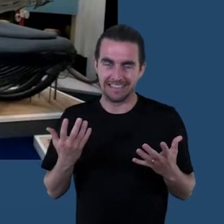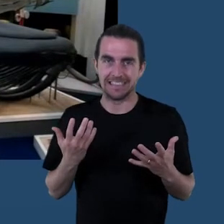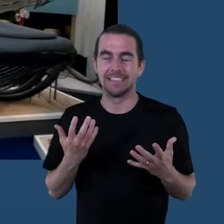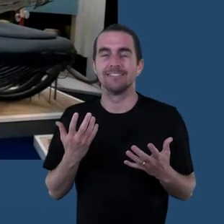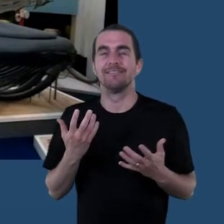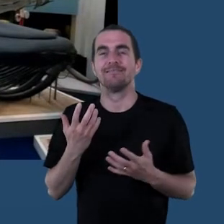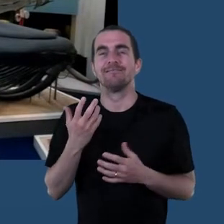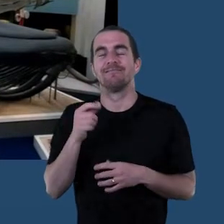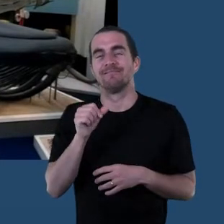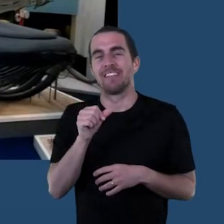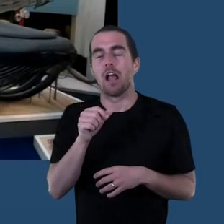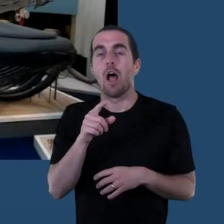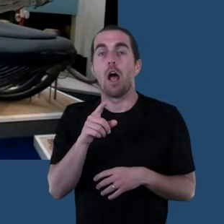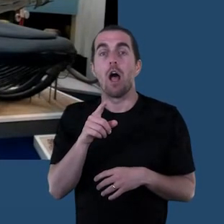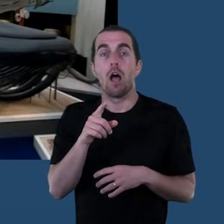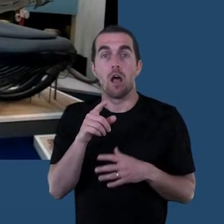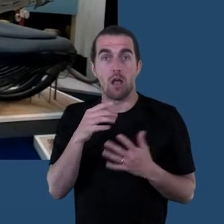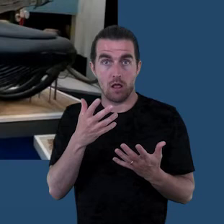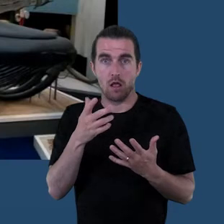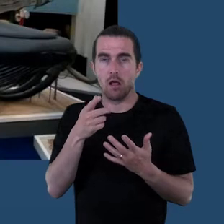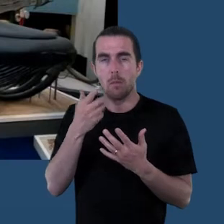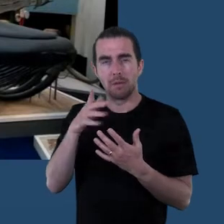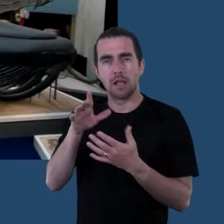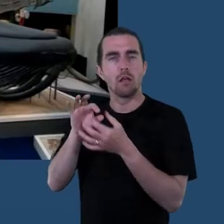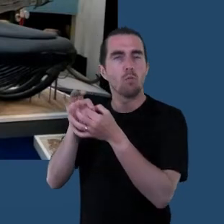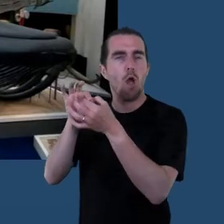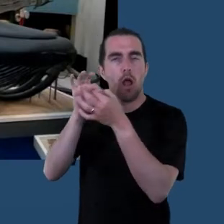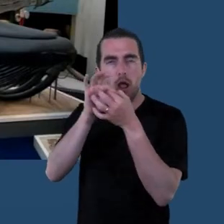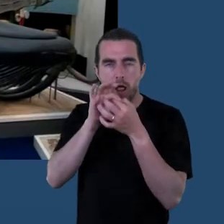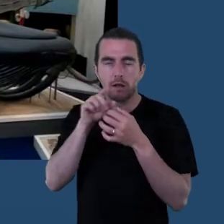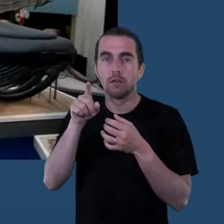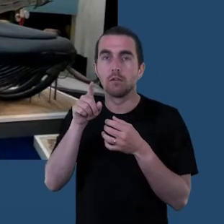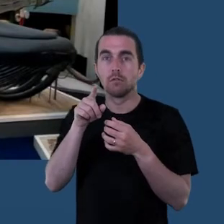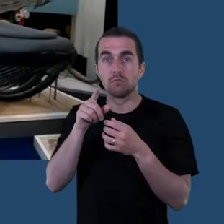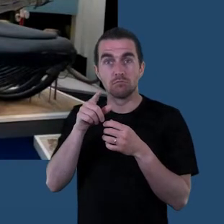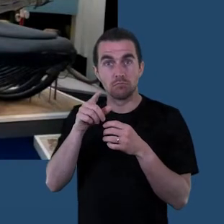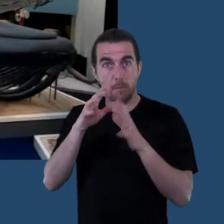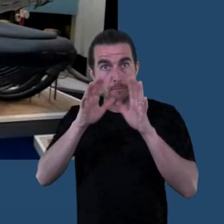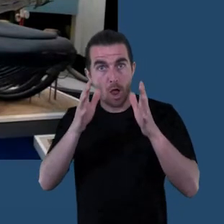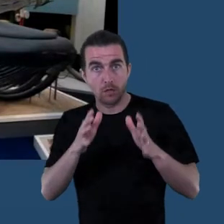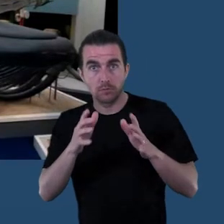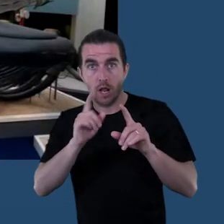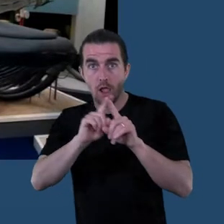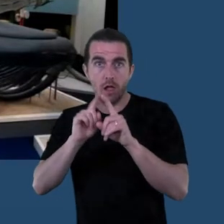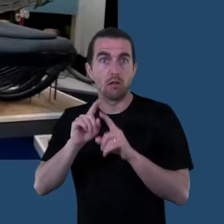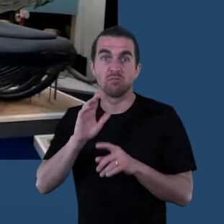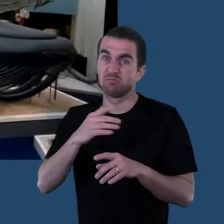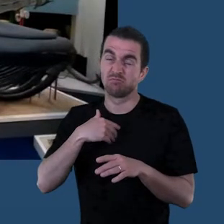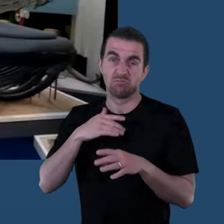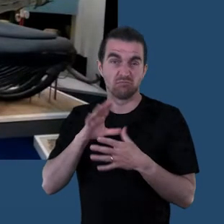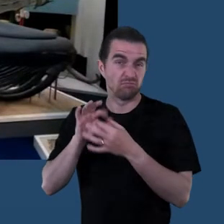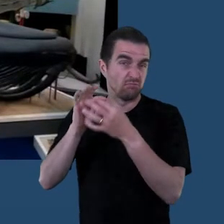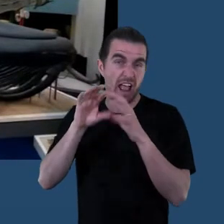Now, Lorraine, as someone who works, you've obviously worked with specimens. Do you work with models like this too? I work with everything, Alastair,